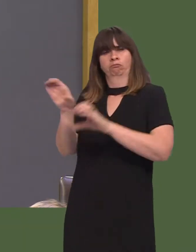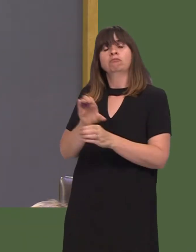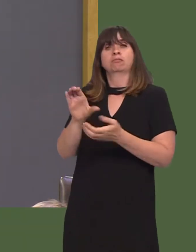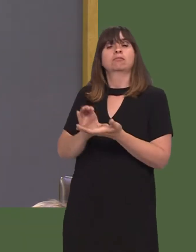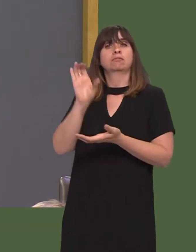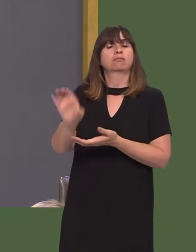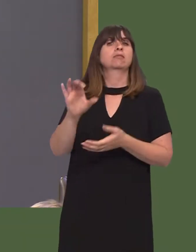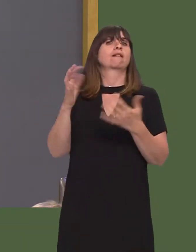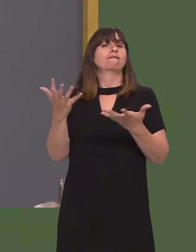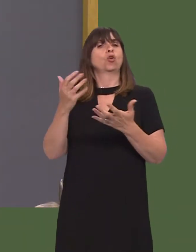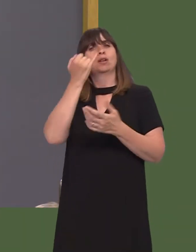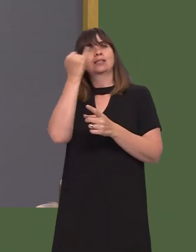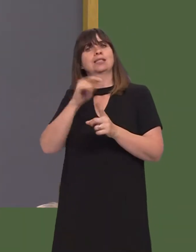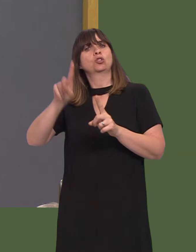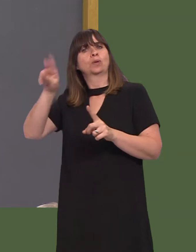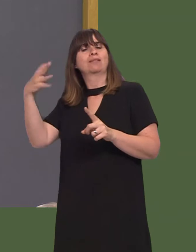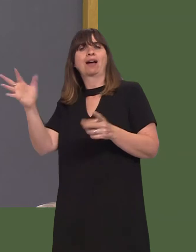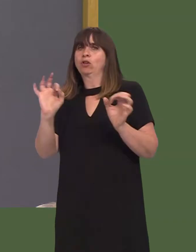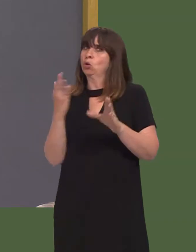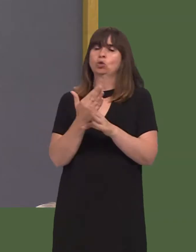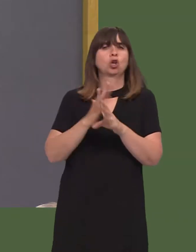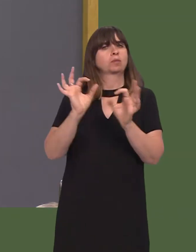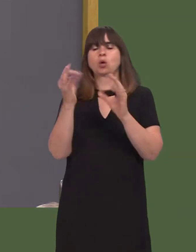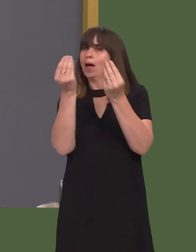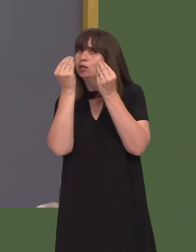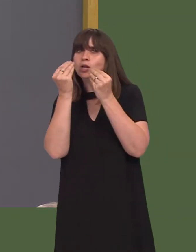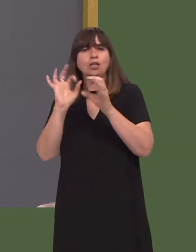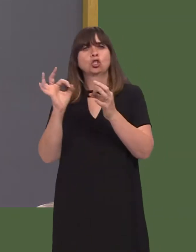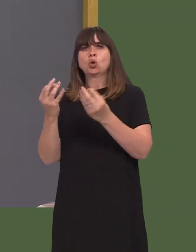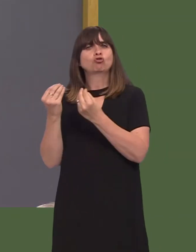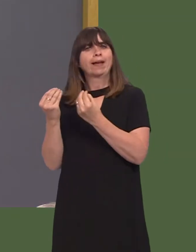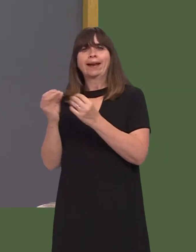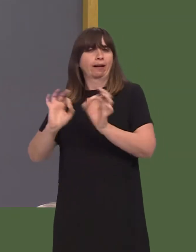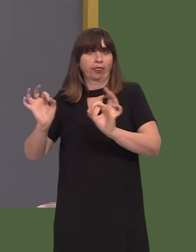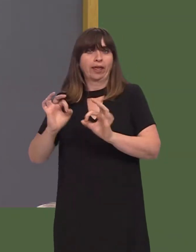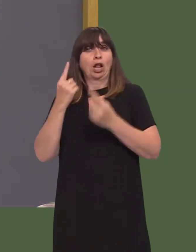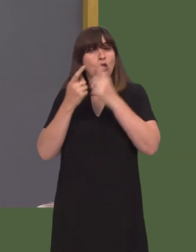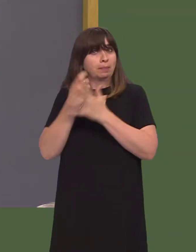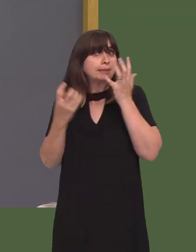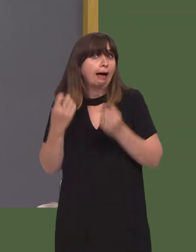get 16 to 25-year-olds who are not in education, employment or training and who have learning